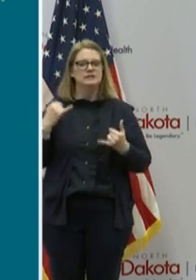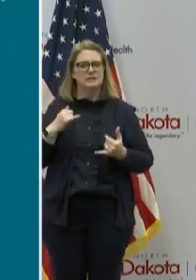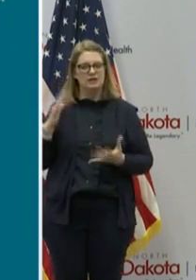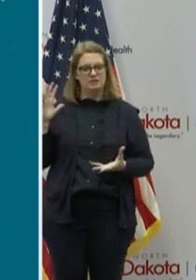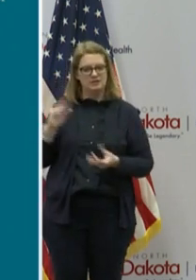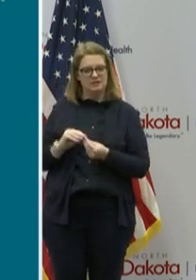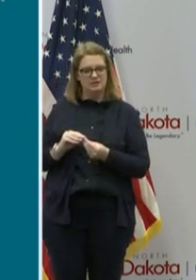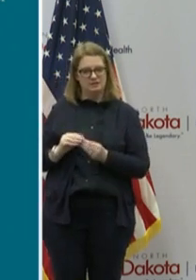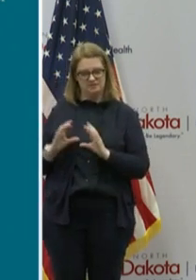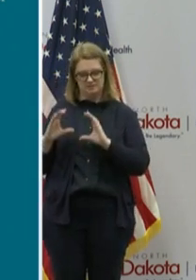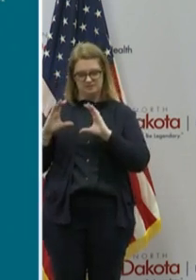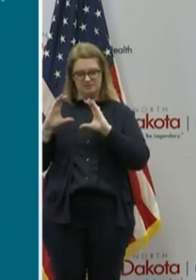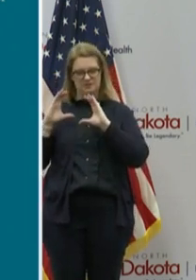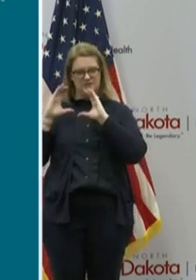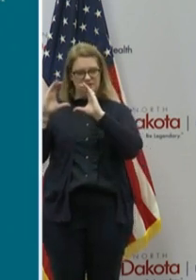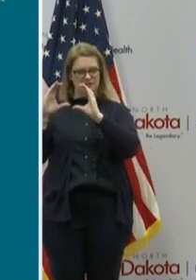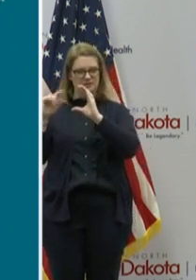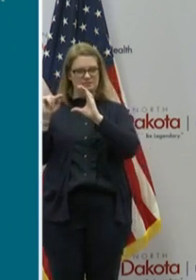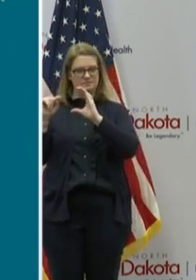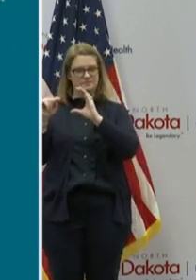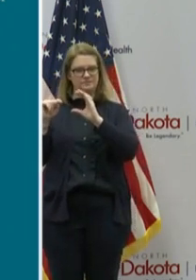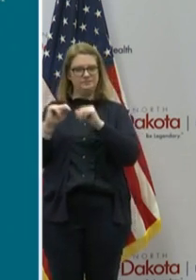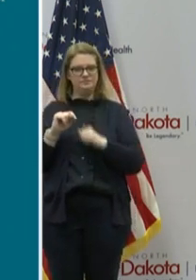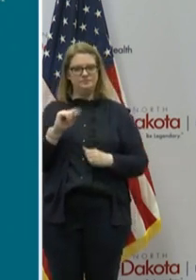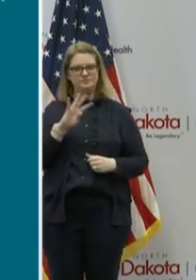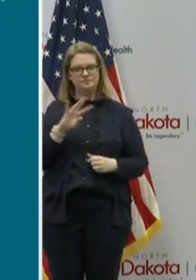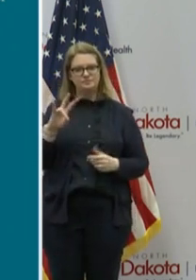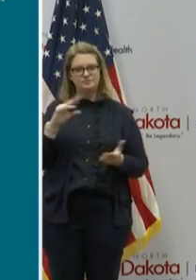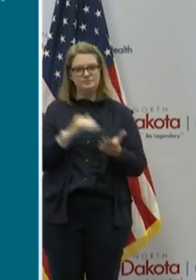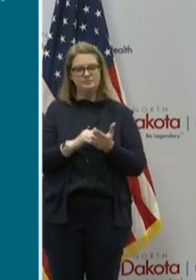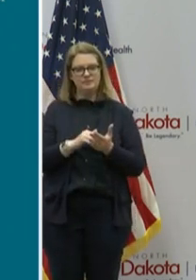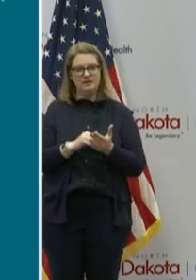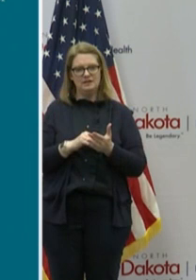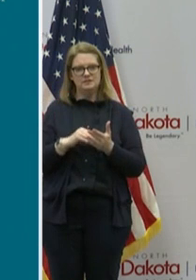NUMBER, WHICH IS THE 1.3%, SO IF YOU ADD ALL OF THAT IN THE LOWER